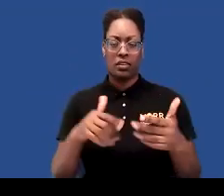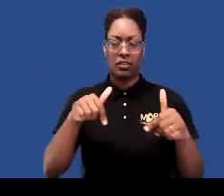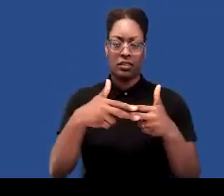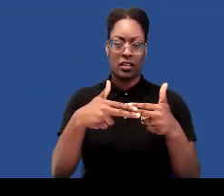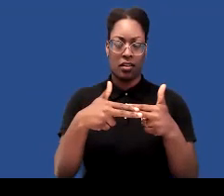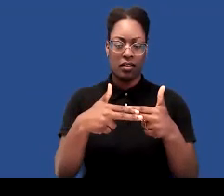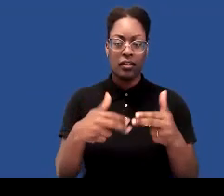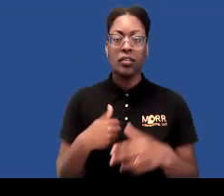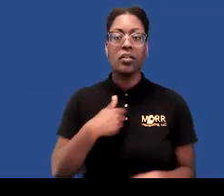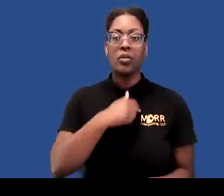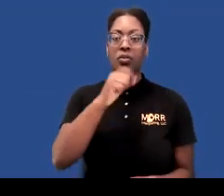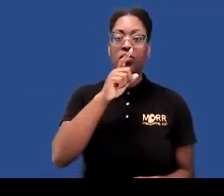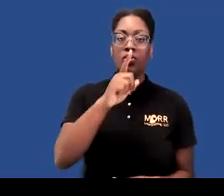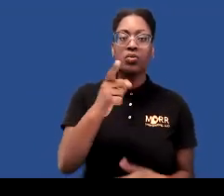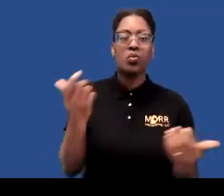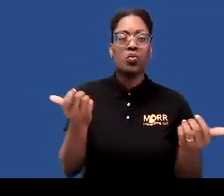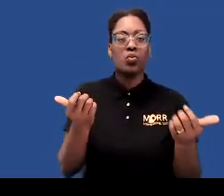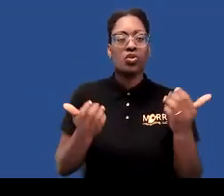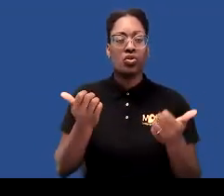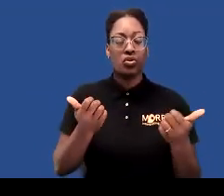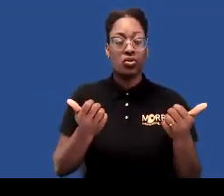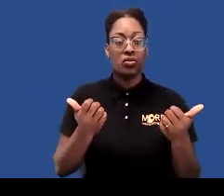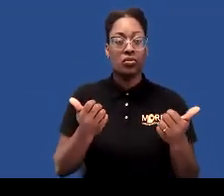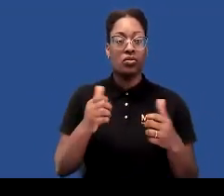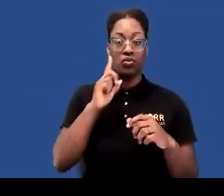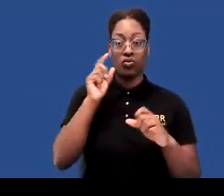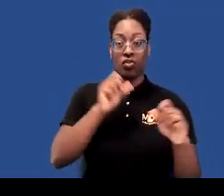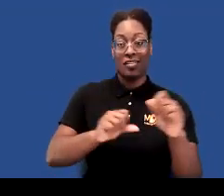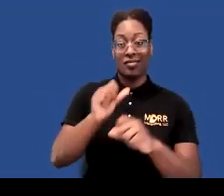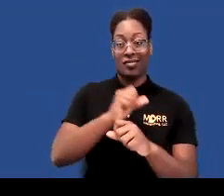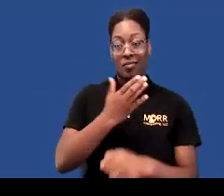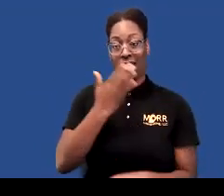what strategies work best for online writing center practice, the methods by which consultants leave comments,